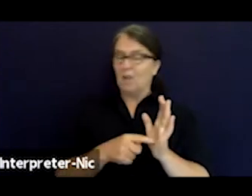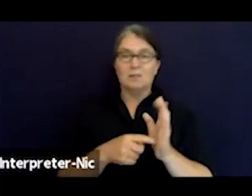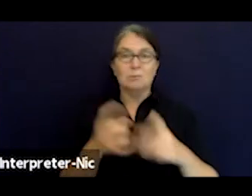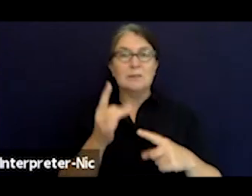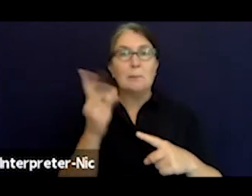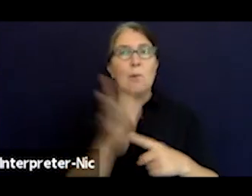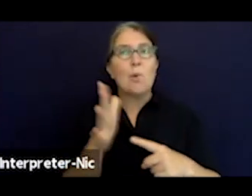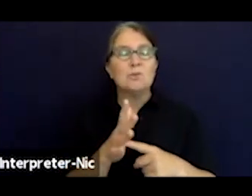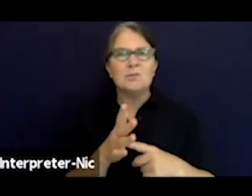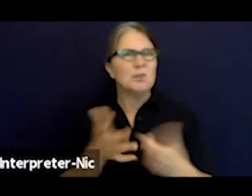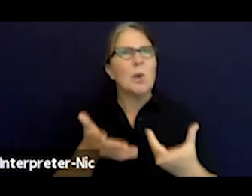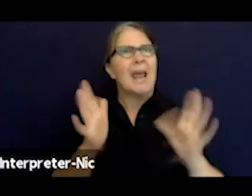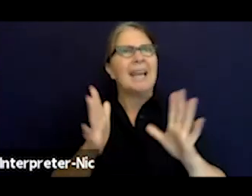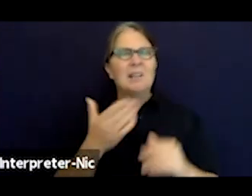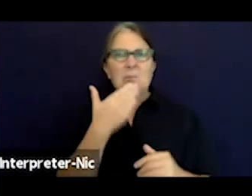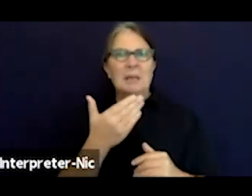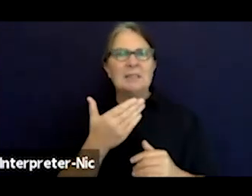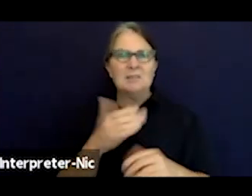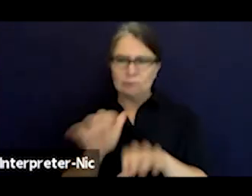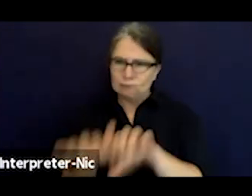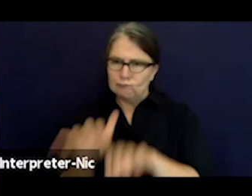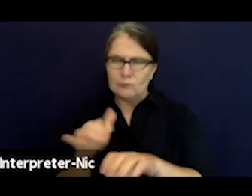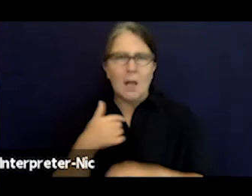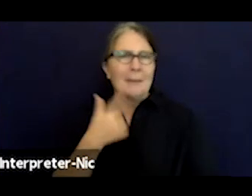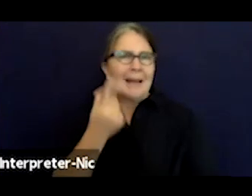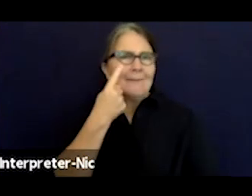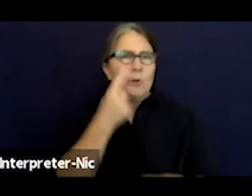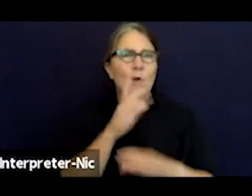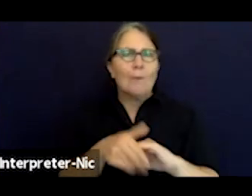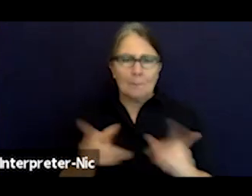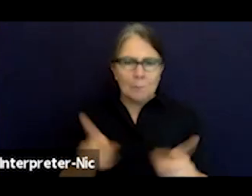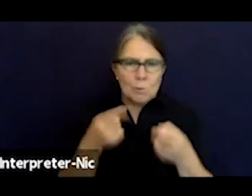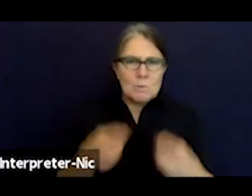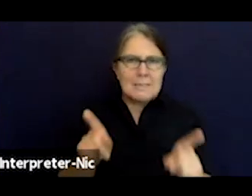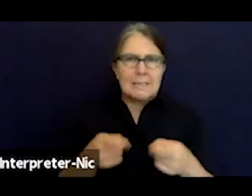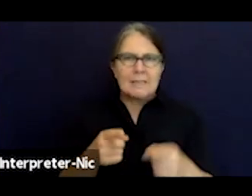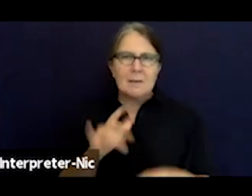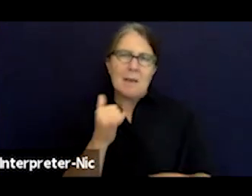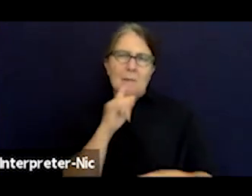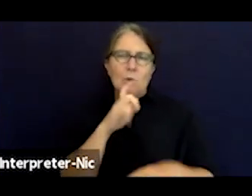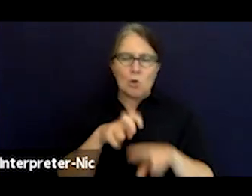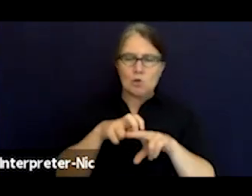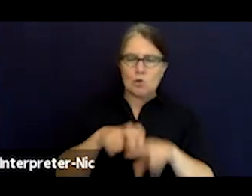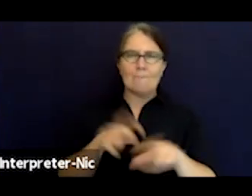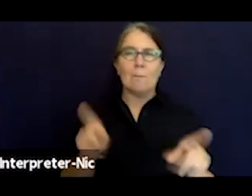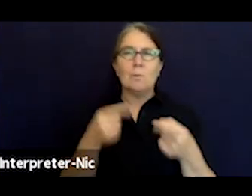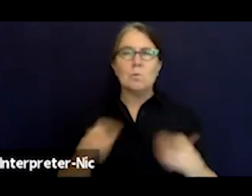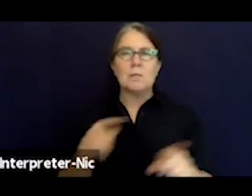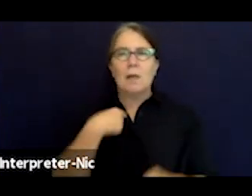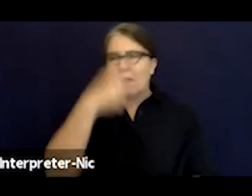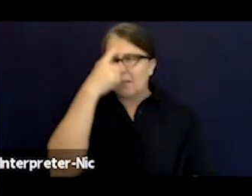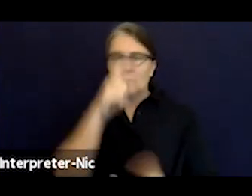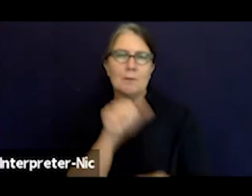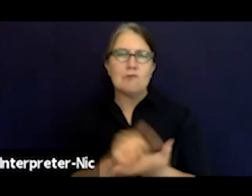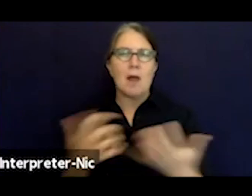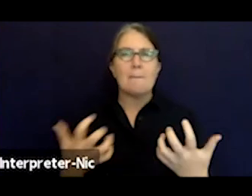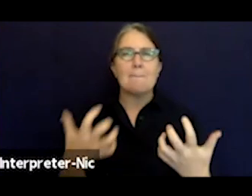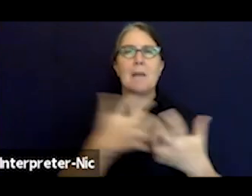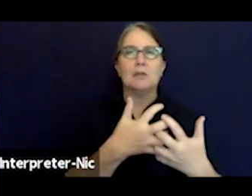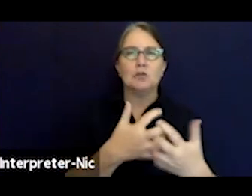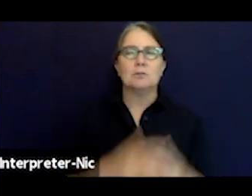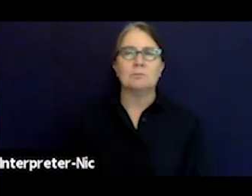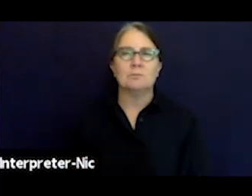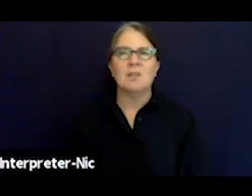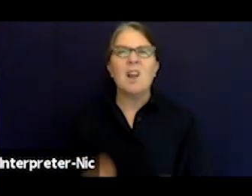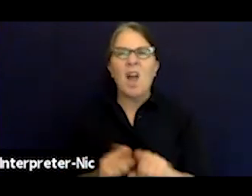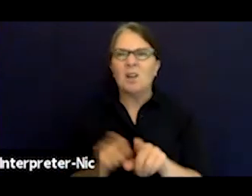had some blues there. Let's see. I'm working with Australian colleagues. Let's go "surf" this time.